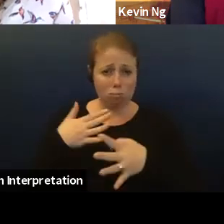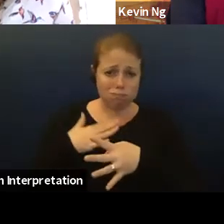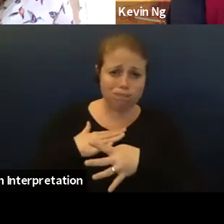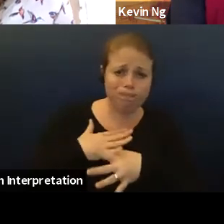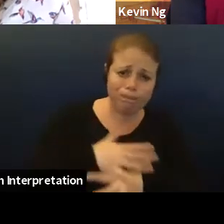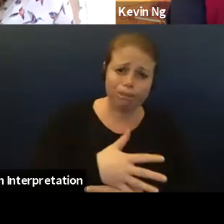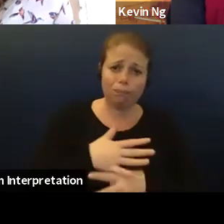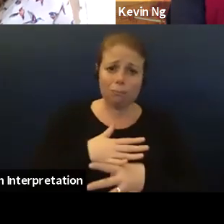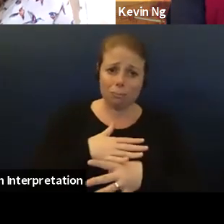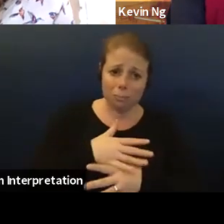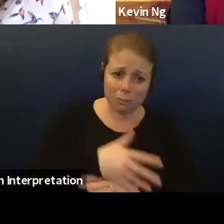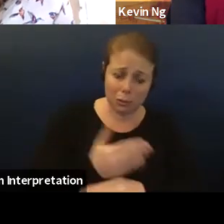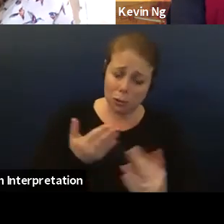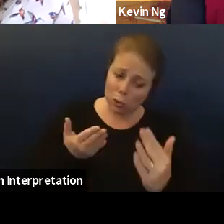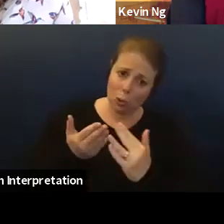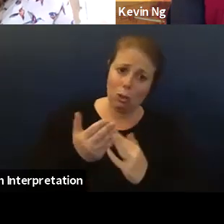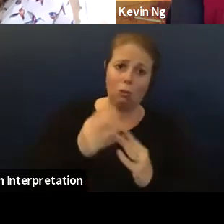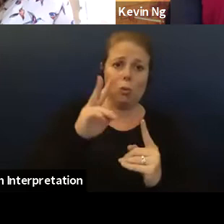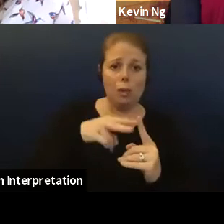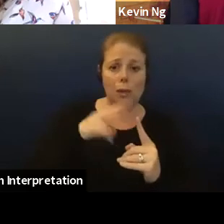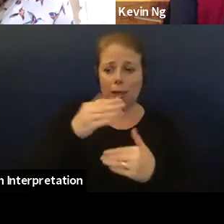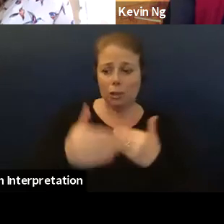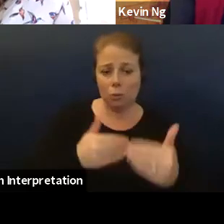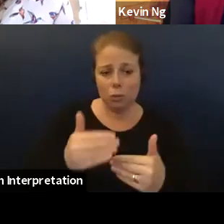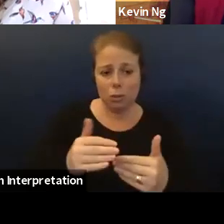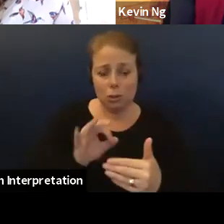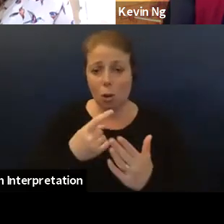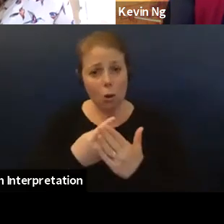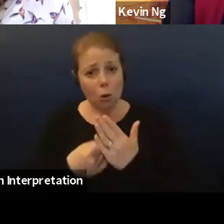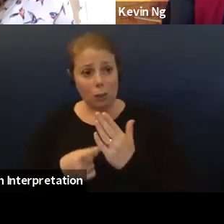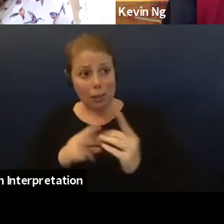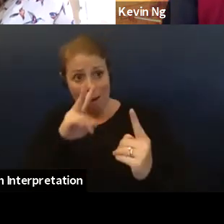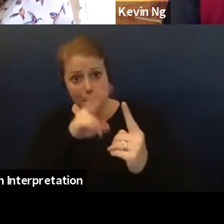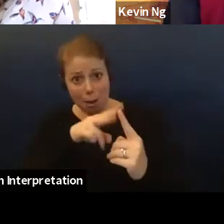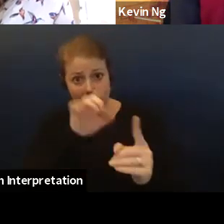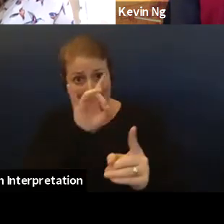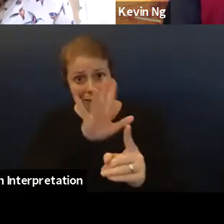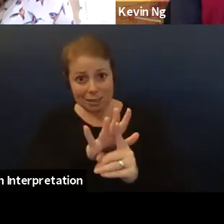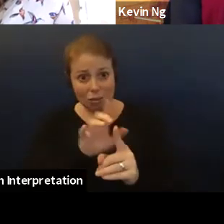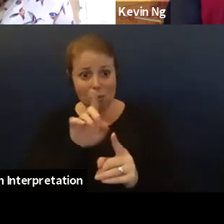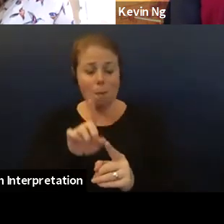process. Like not just the labour of necessarily applying, bur the labour of like support that